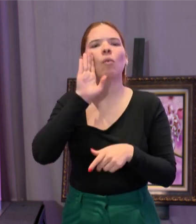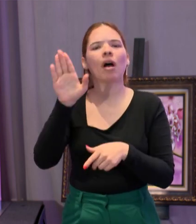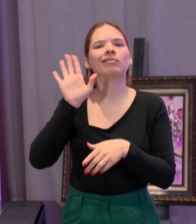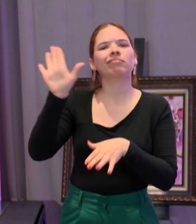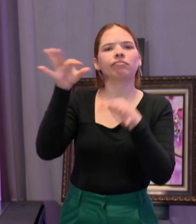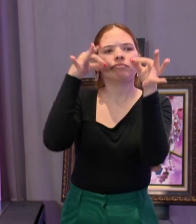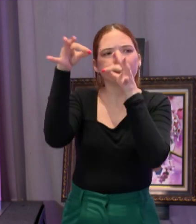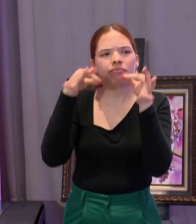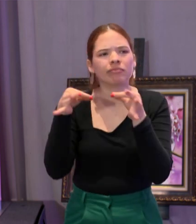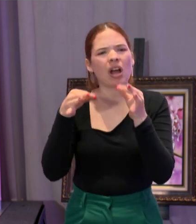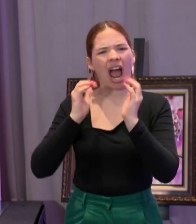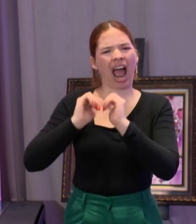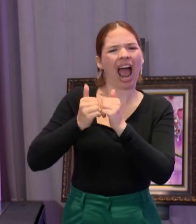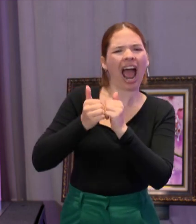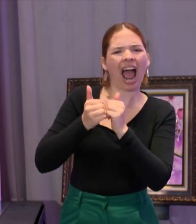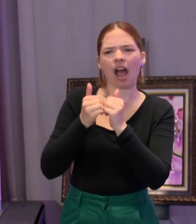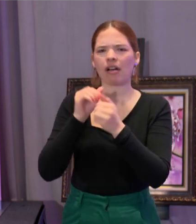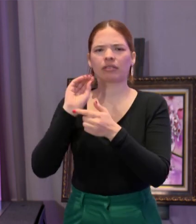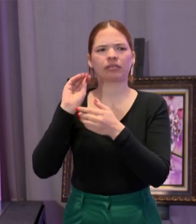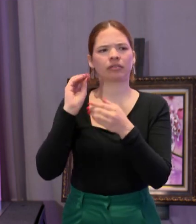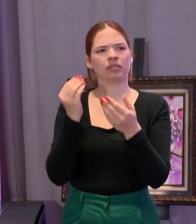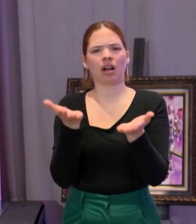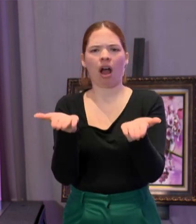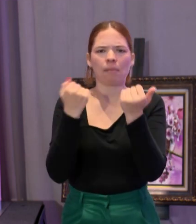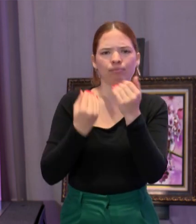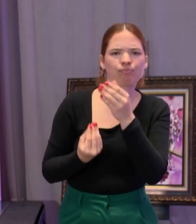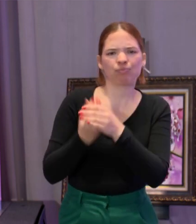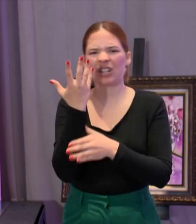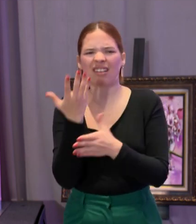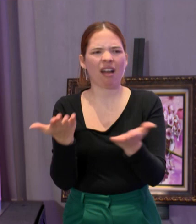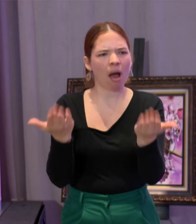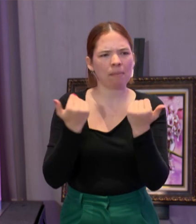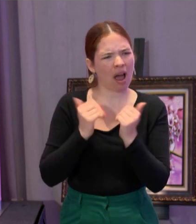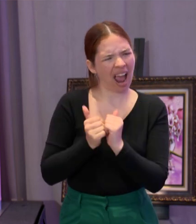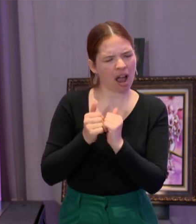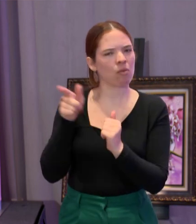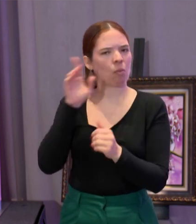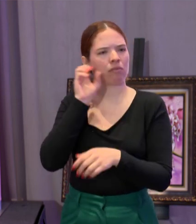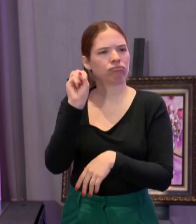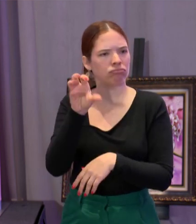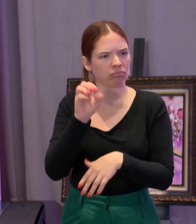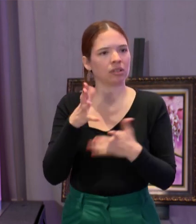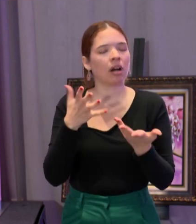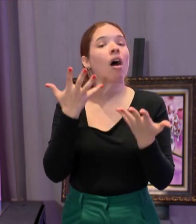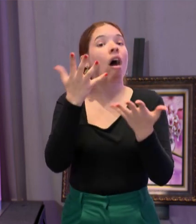YOU HOW WE ARE GOING TO BE SPRINGING IT ON BUT BEFORE THEY ACTUALLY COME UP WE WOULD LIKE TO GIVE YOU A GLIMPSE OF WHAT IS